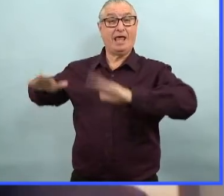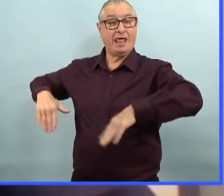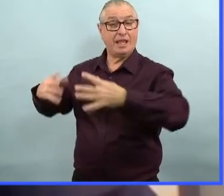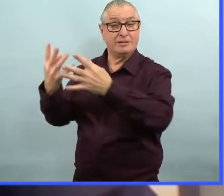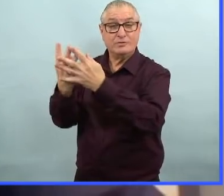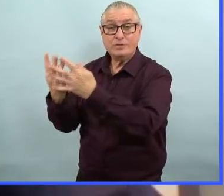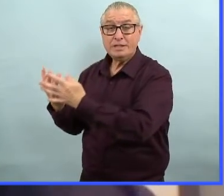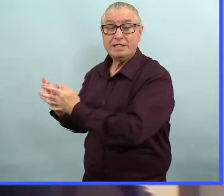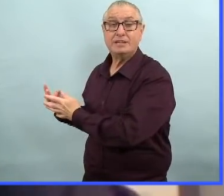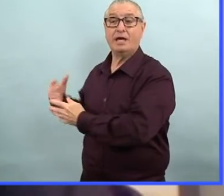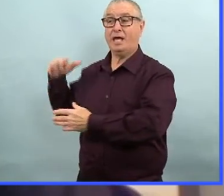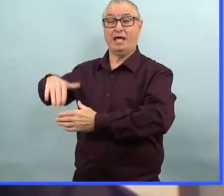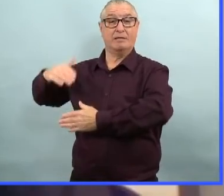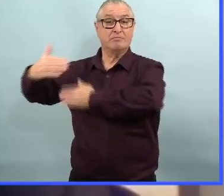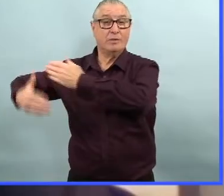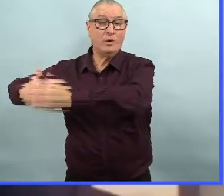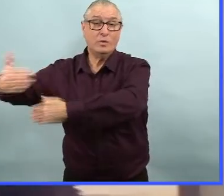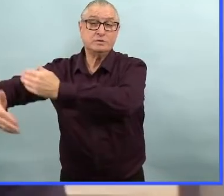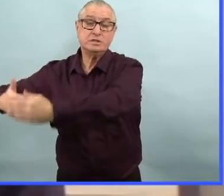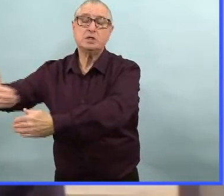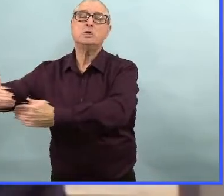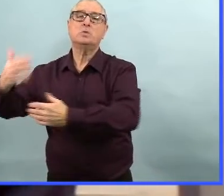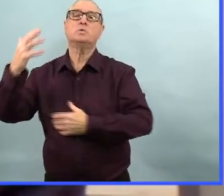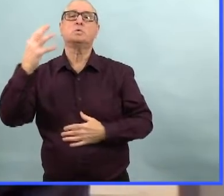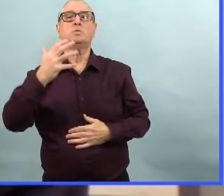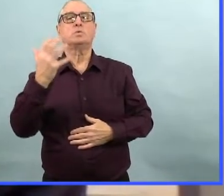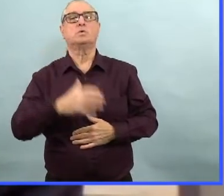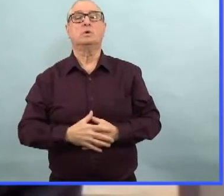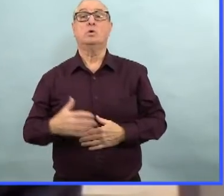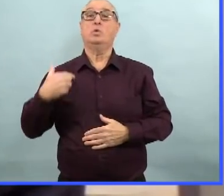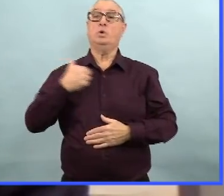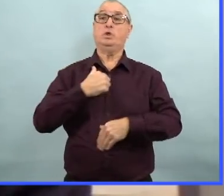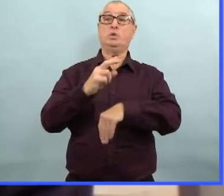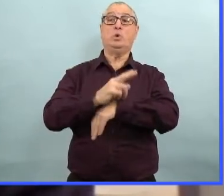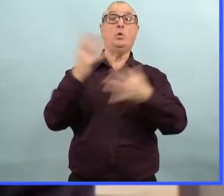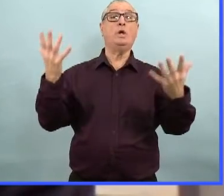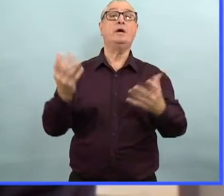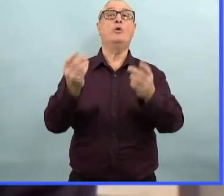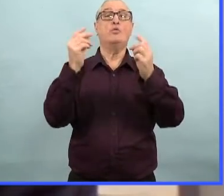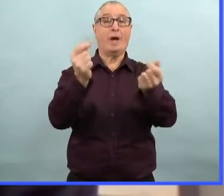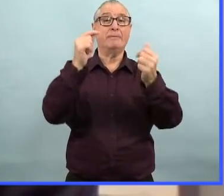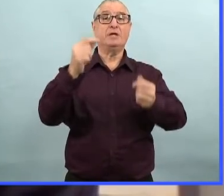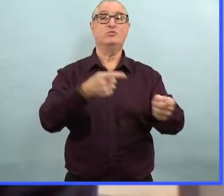so we have been deploying rapid antigen tests at silver or several of the covid testing sites over